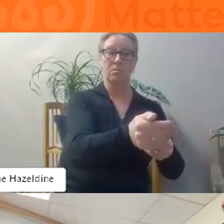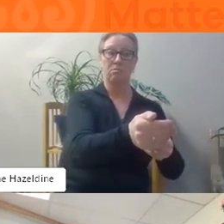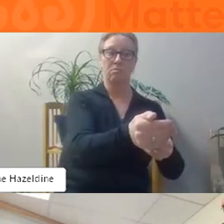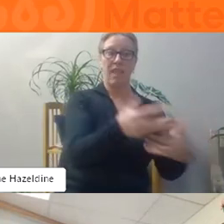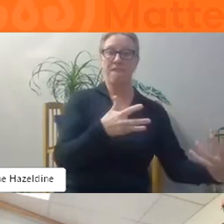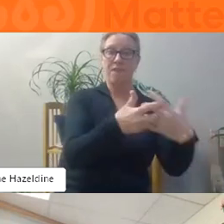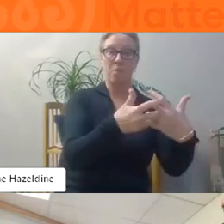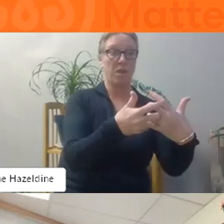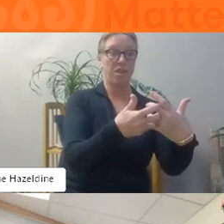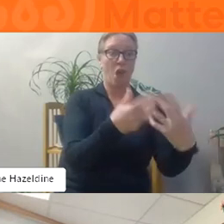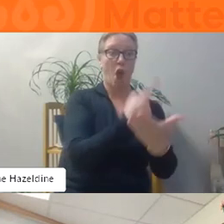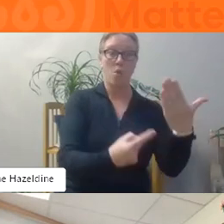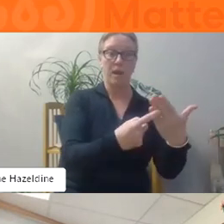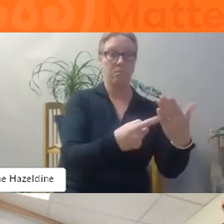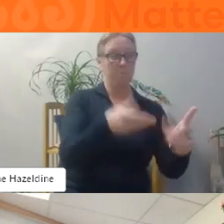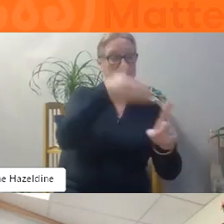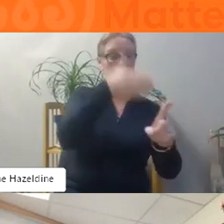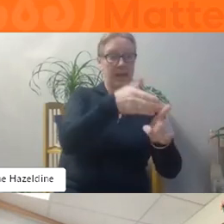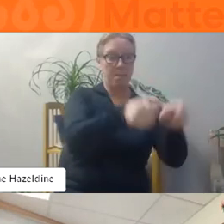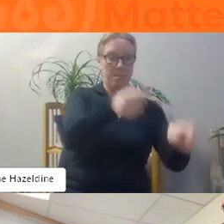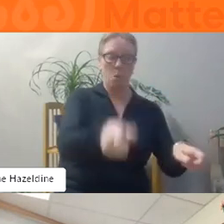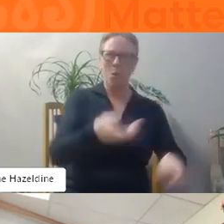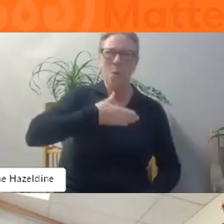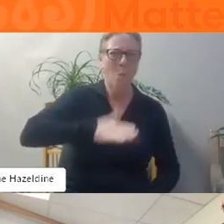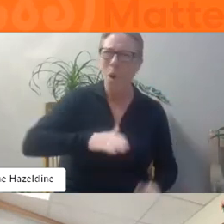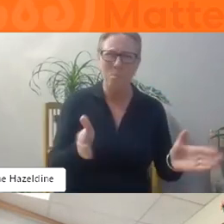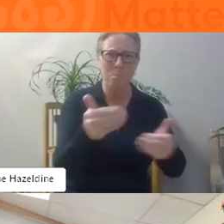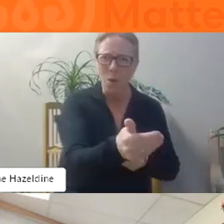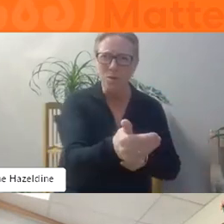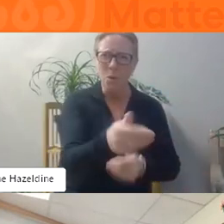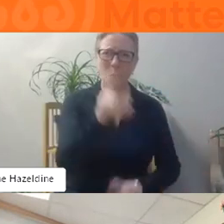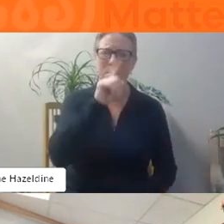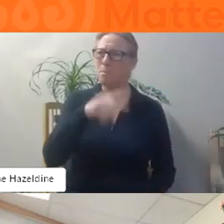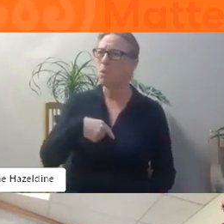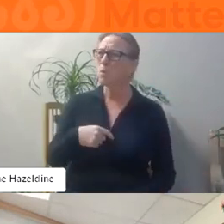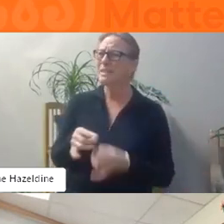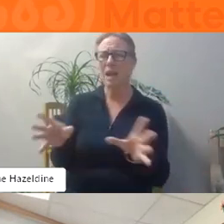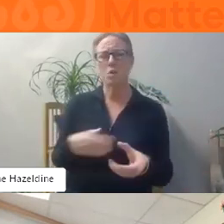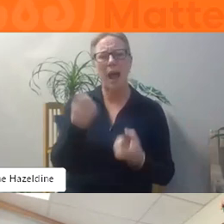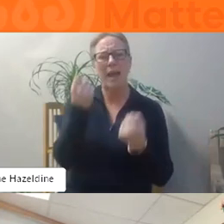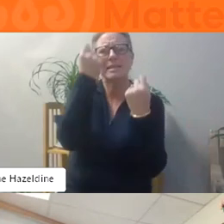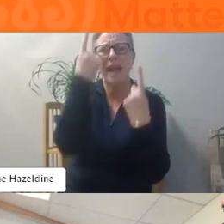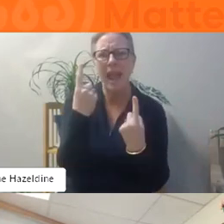to see that there needs to be no box at all. Once people start to understand that and start to see people as people, every child has